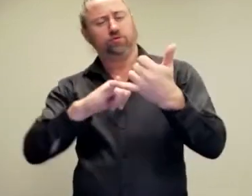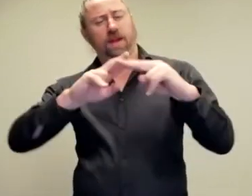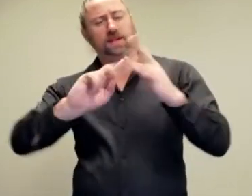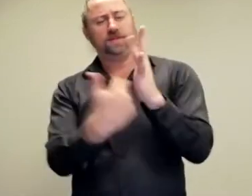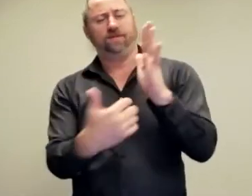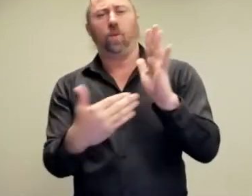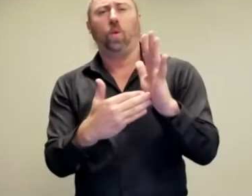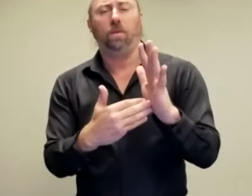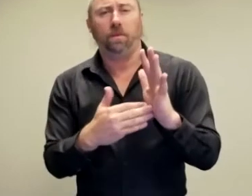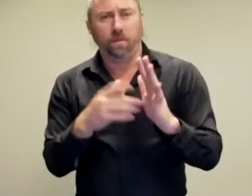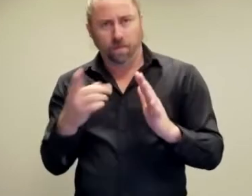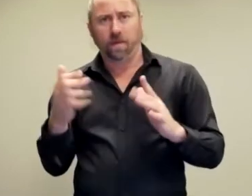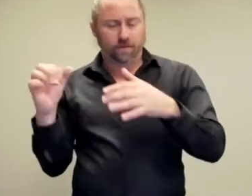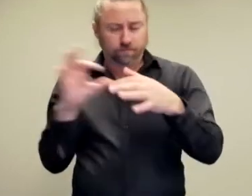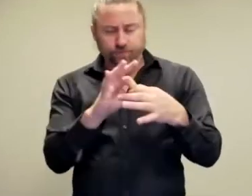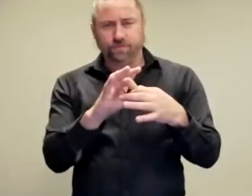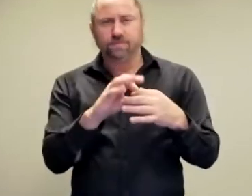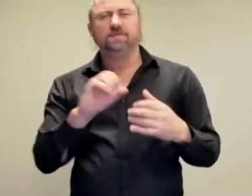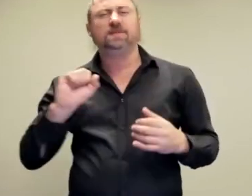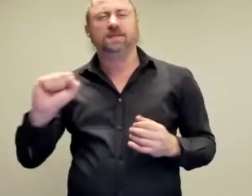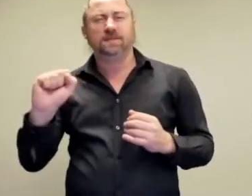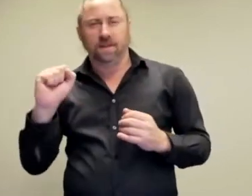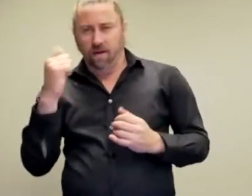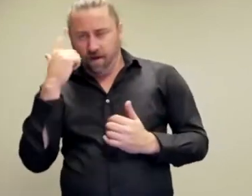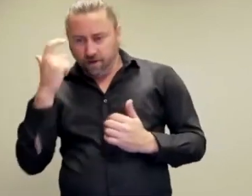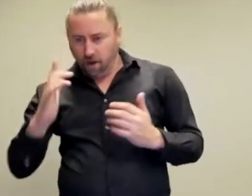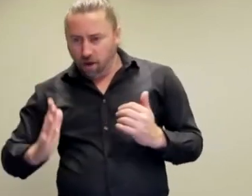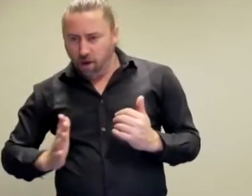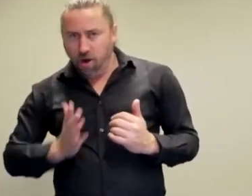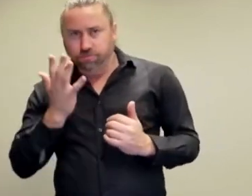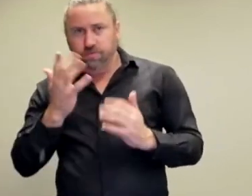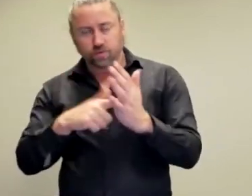natural correlative for Chardin's own engrossment in the act of painting.